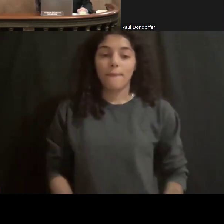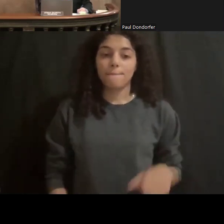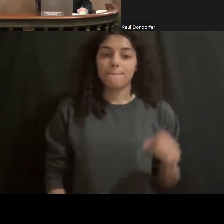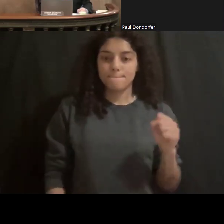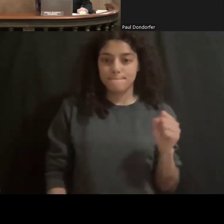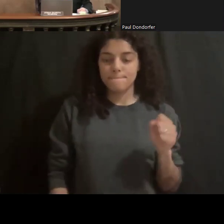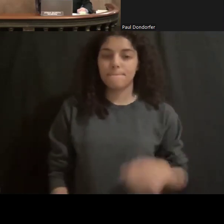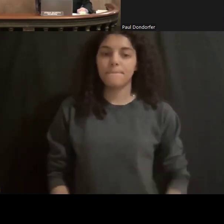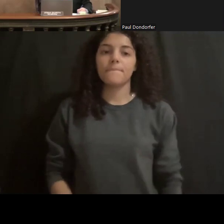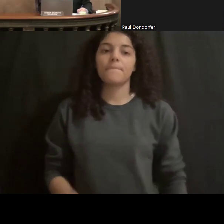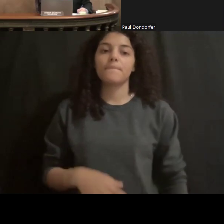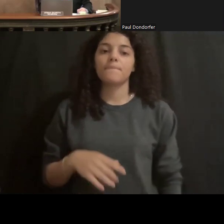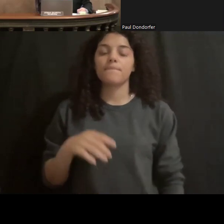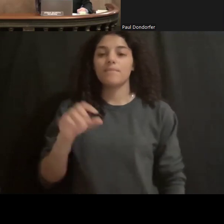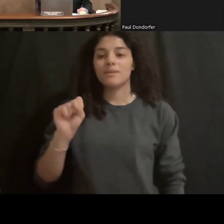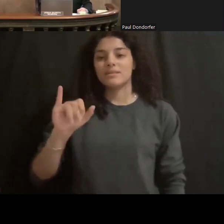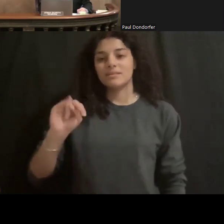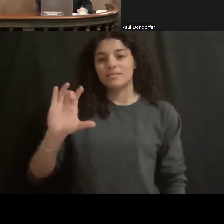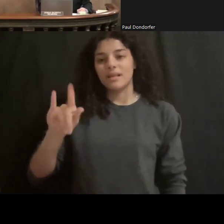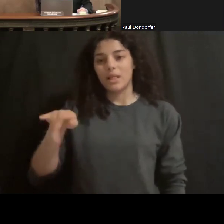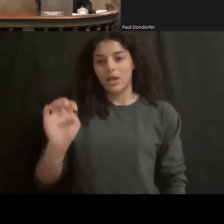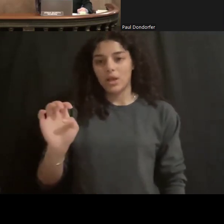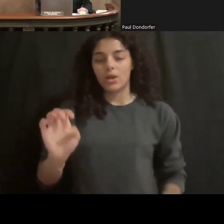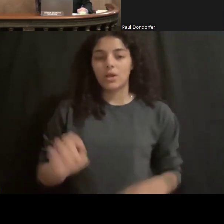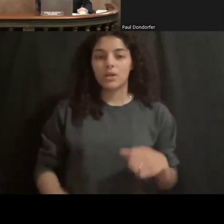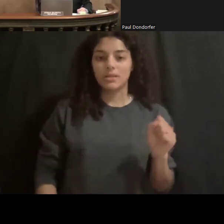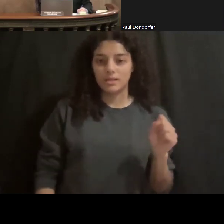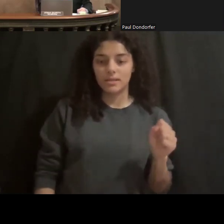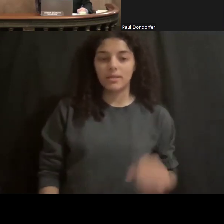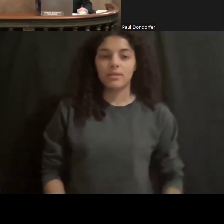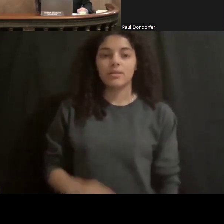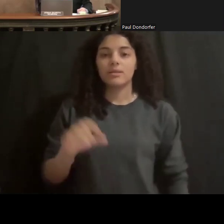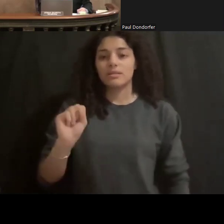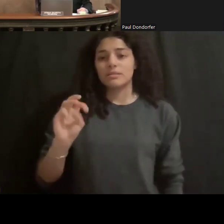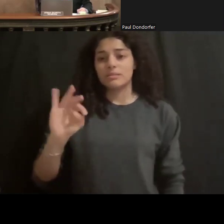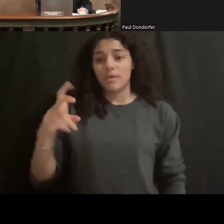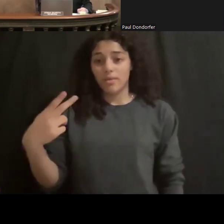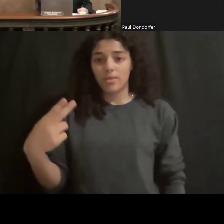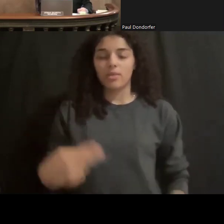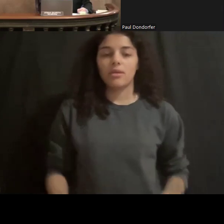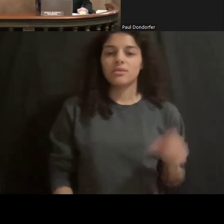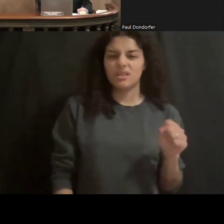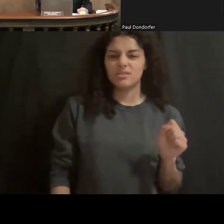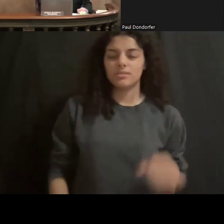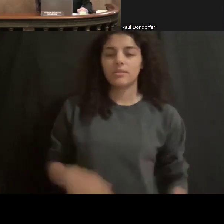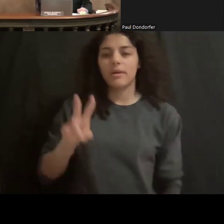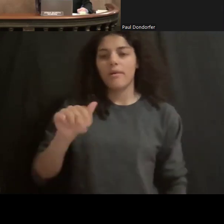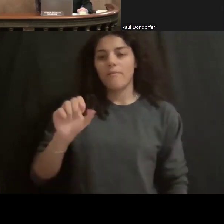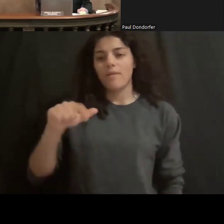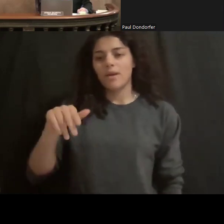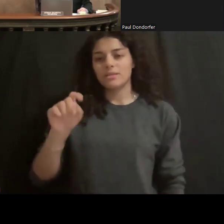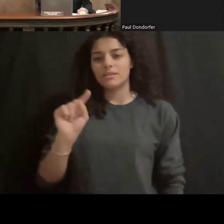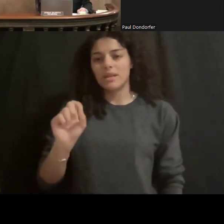votes yes Mr Sinclair Mr Sinclair votes yes Miss Smith Miss Smith votes yes Miss Vasquez Simmons